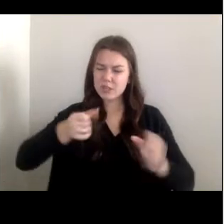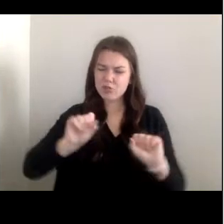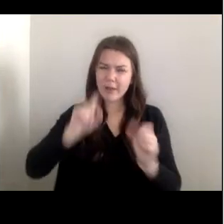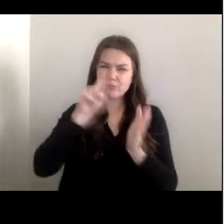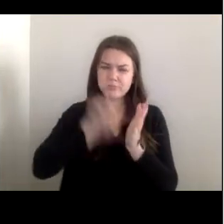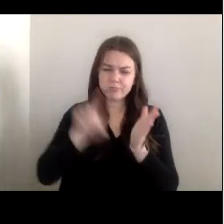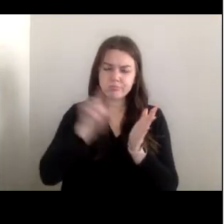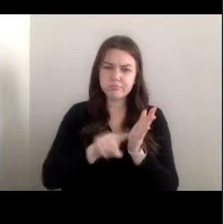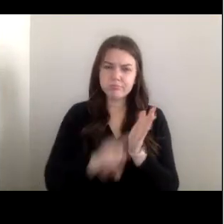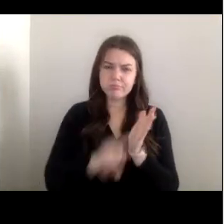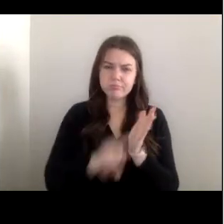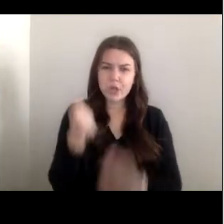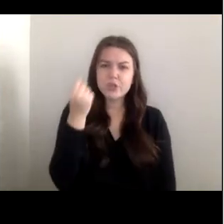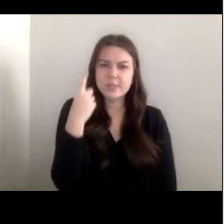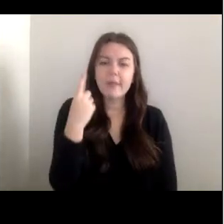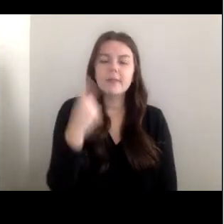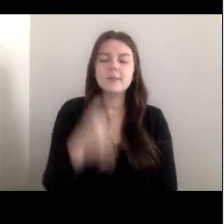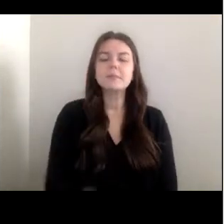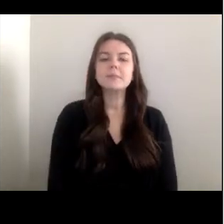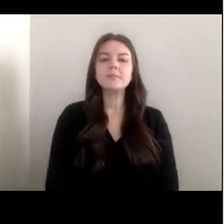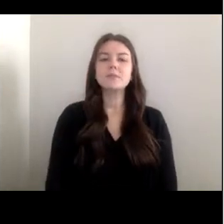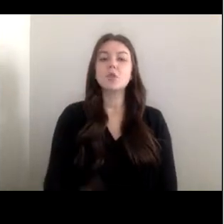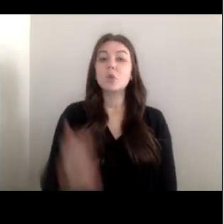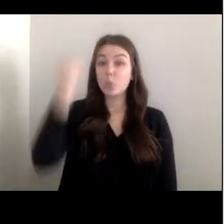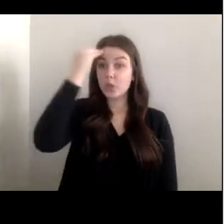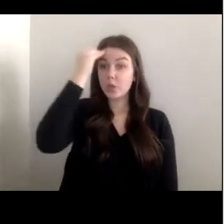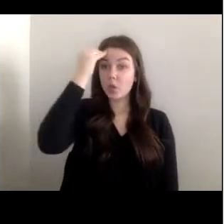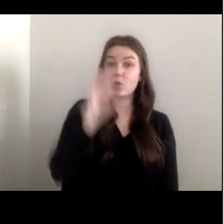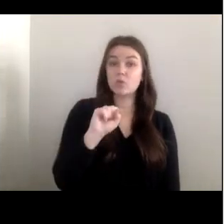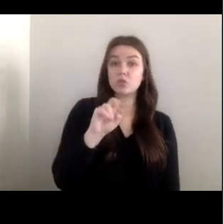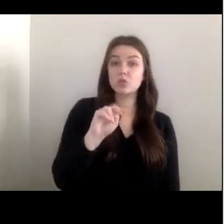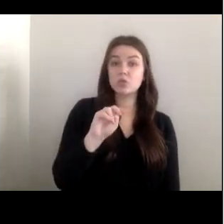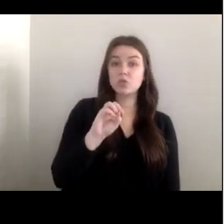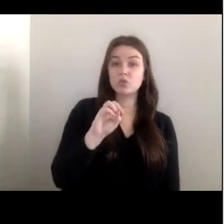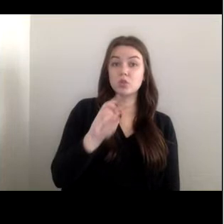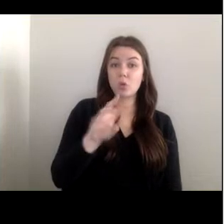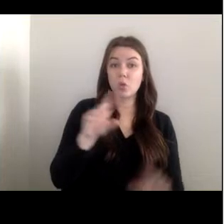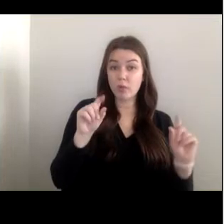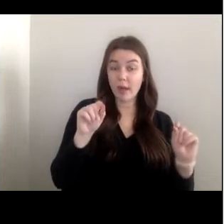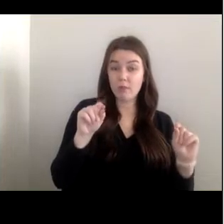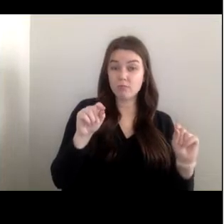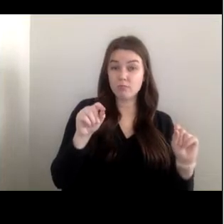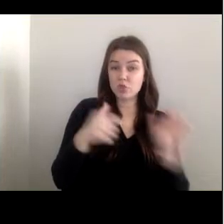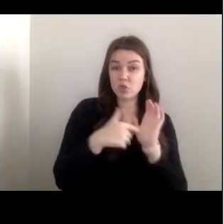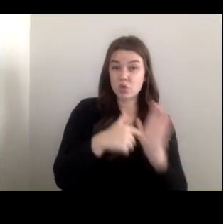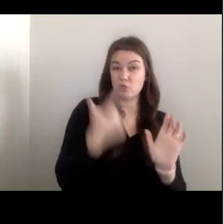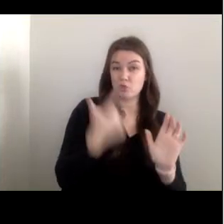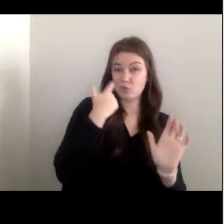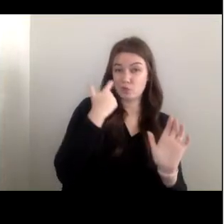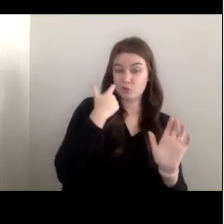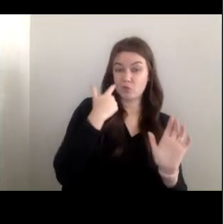So we know that a species like snow crab, that Leah showed you a little bit earlier, get their name because they really live